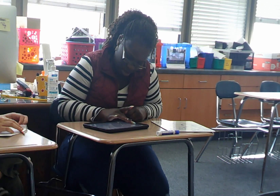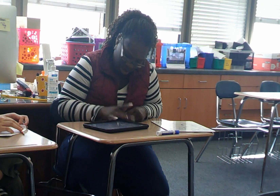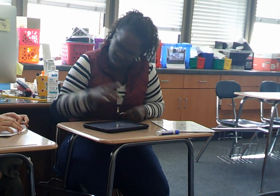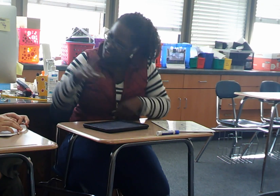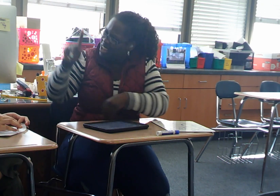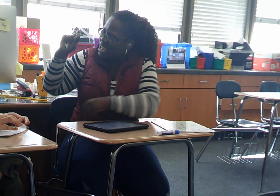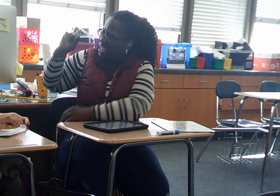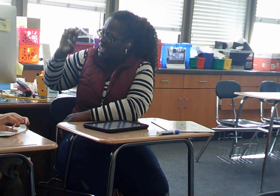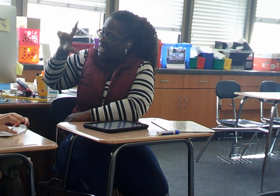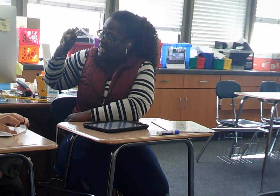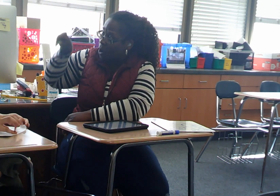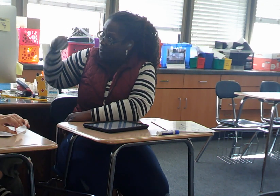So now we'll get into